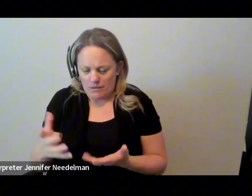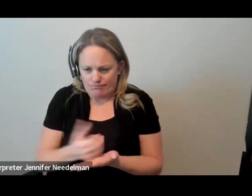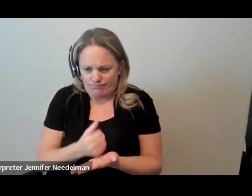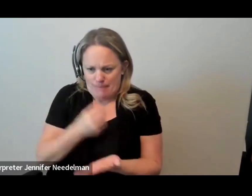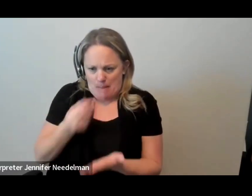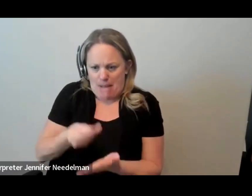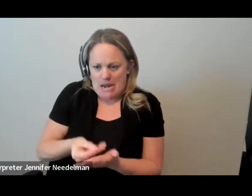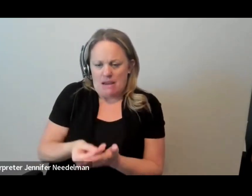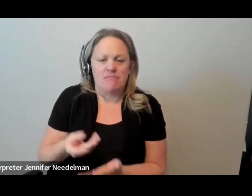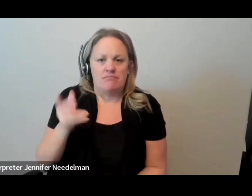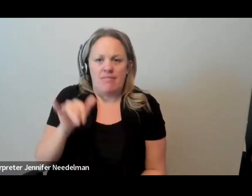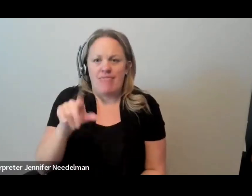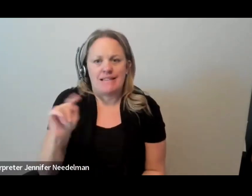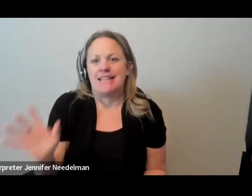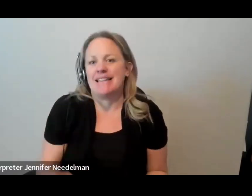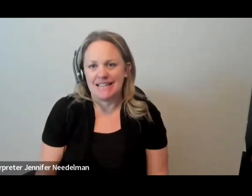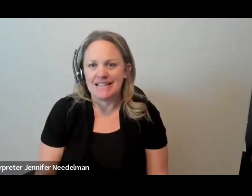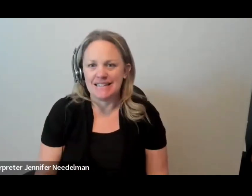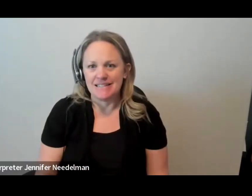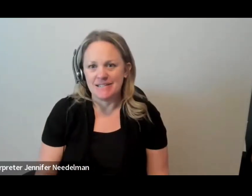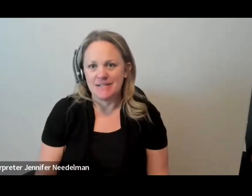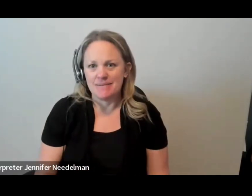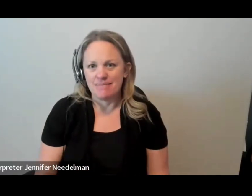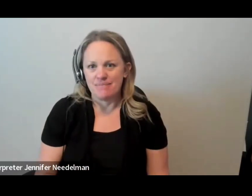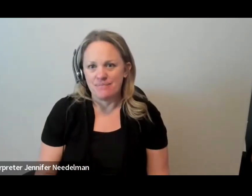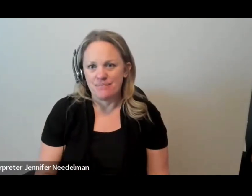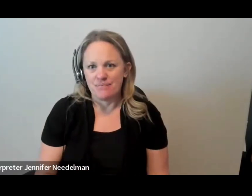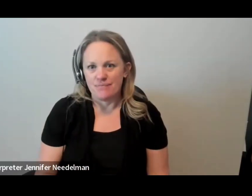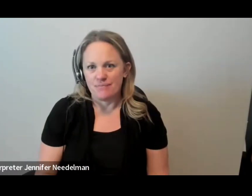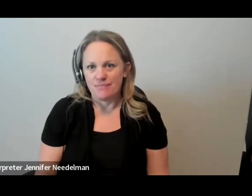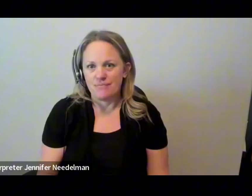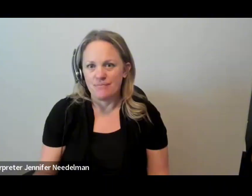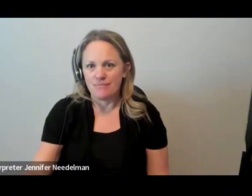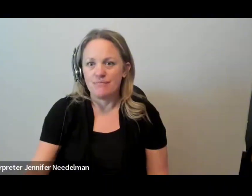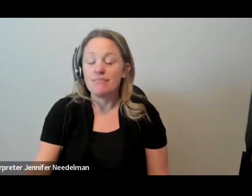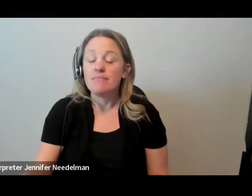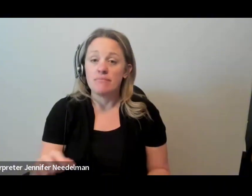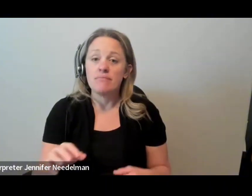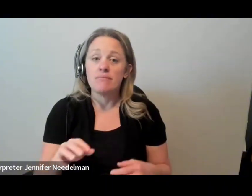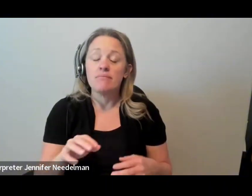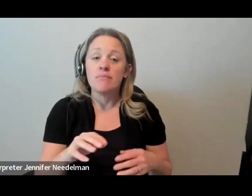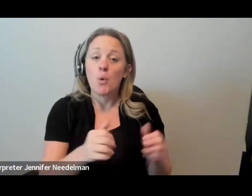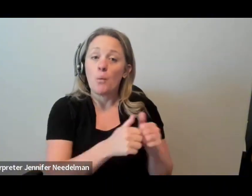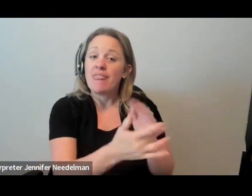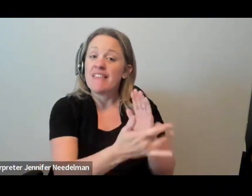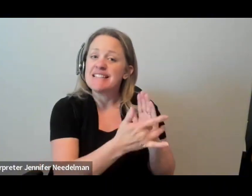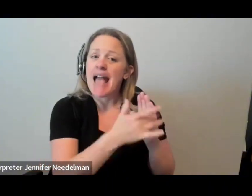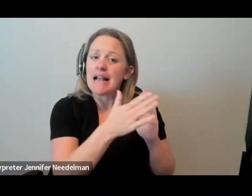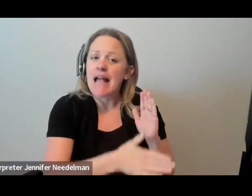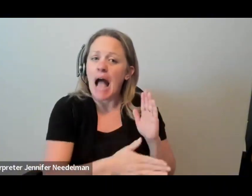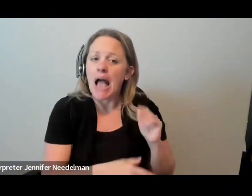and then move on? Well, on the tech side, working with developers,